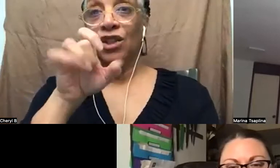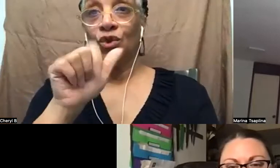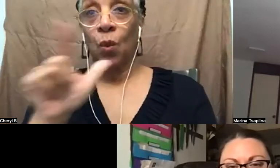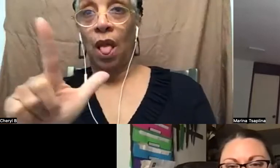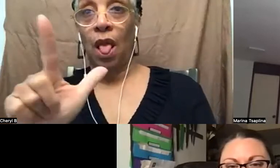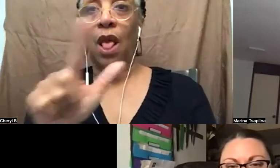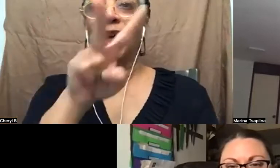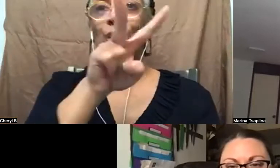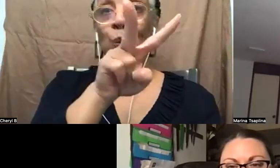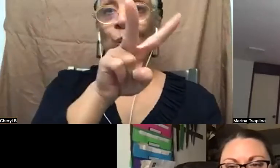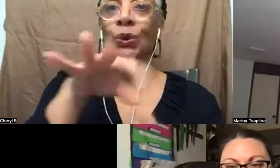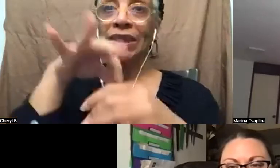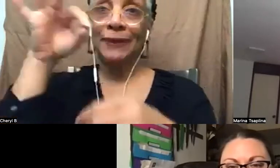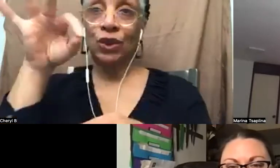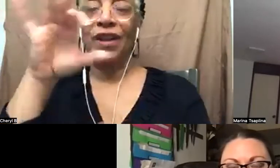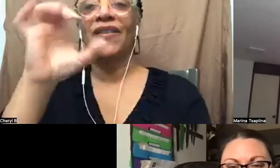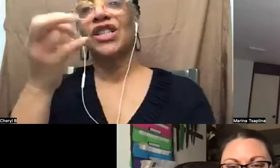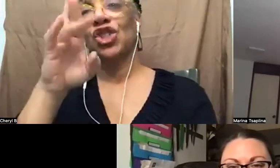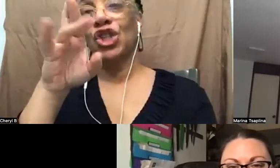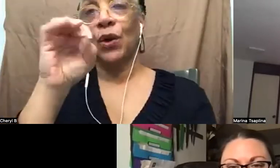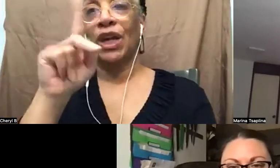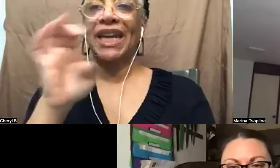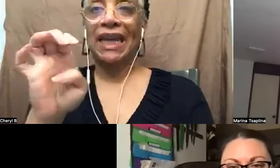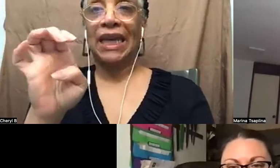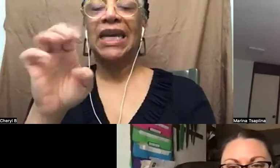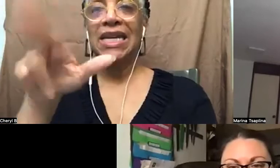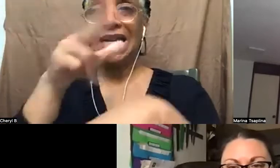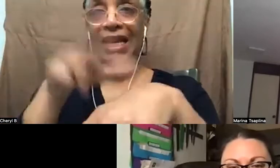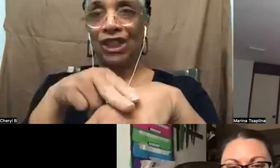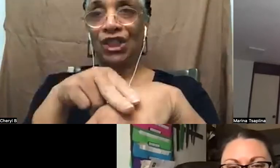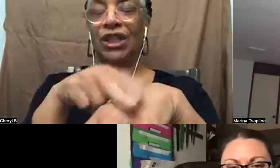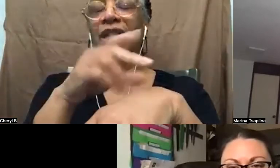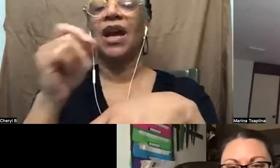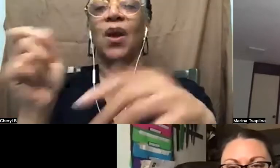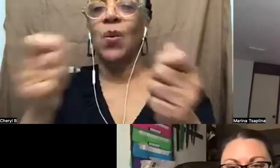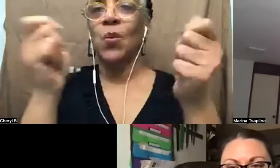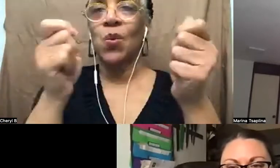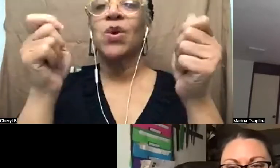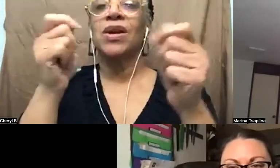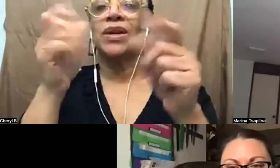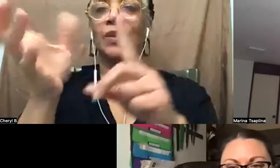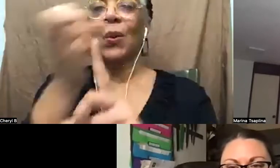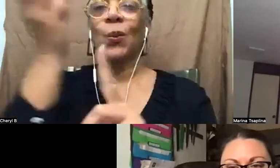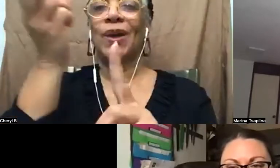of the Cherokee nation of Oklahoma, and an award-winning journalist and organizer who covers the myriad of issues